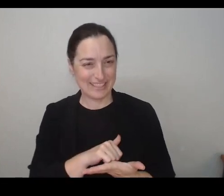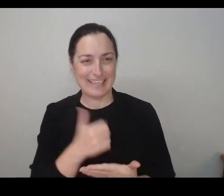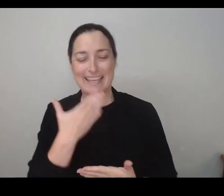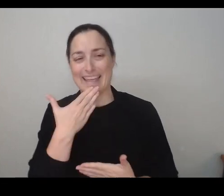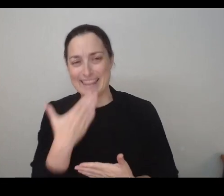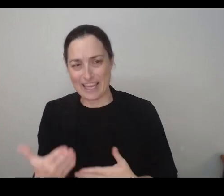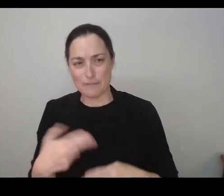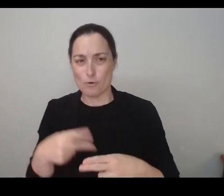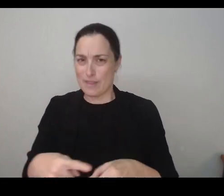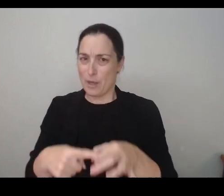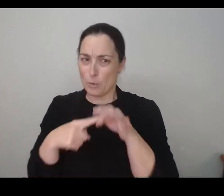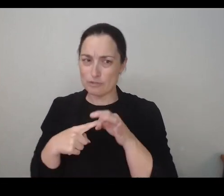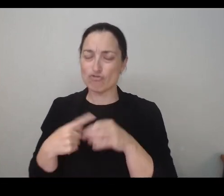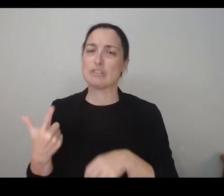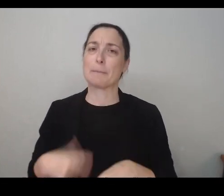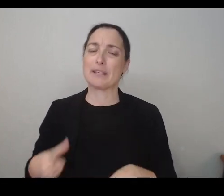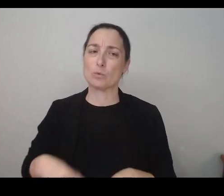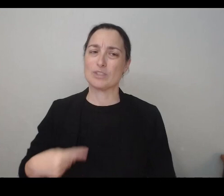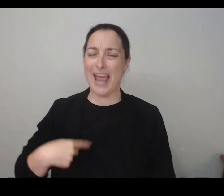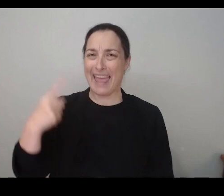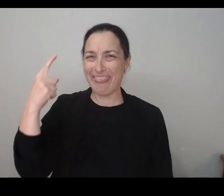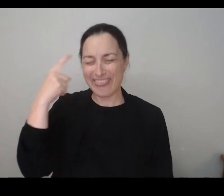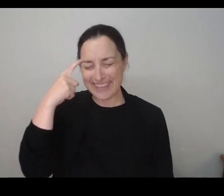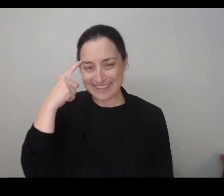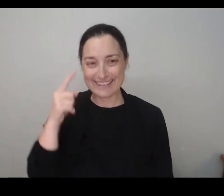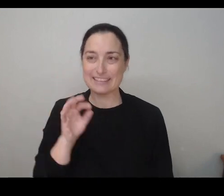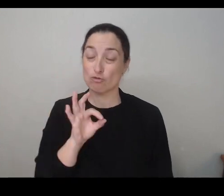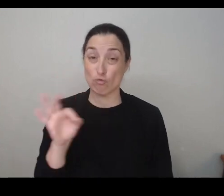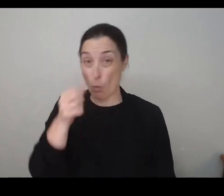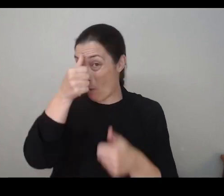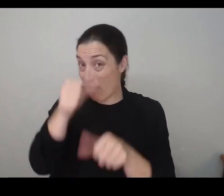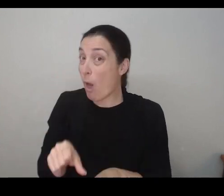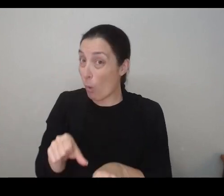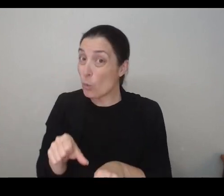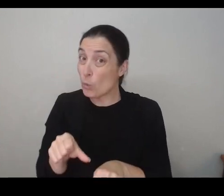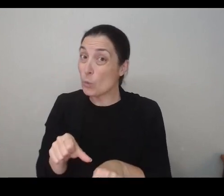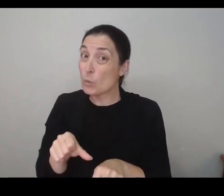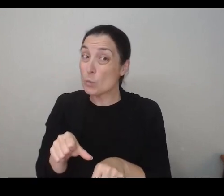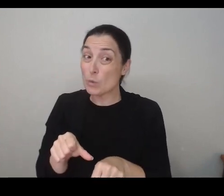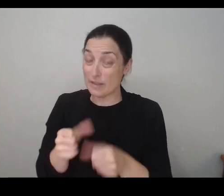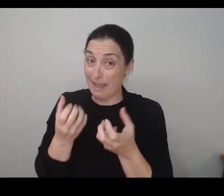because I think it's not well known that there is an espace scénographique for Gauguin